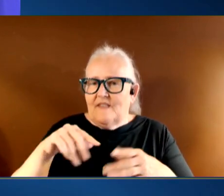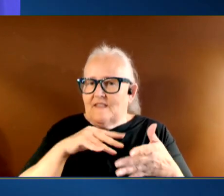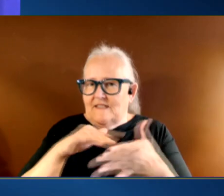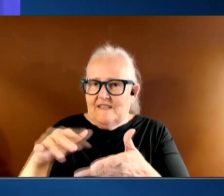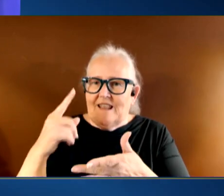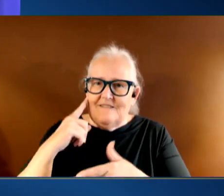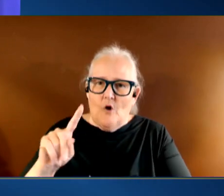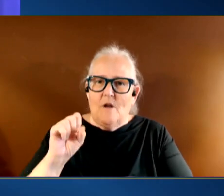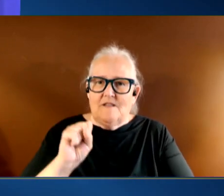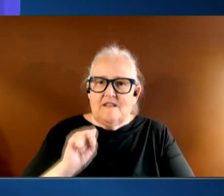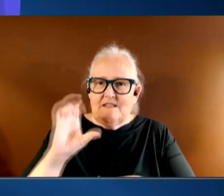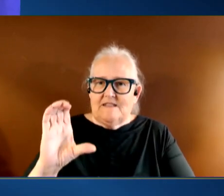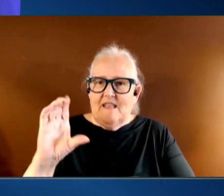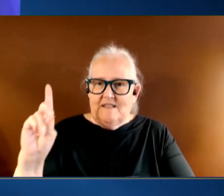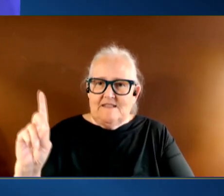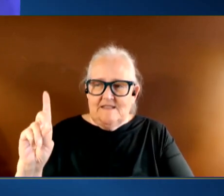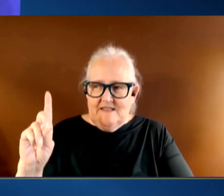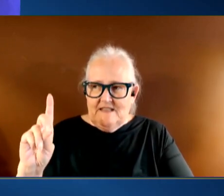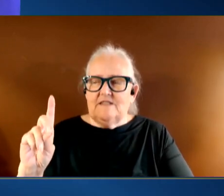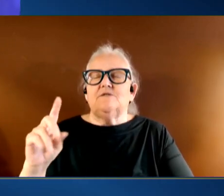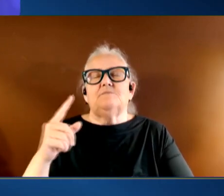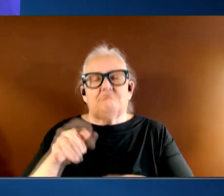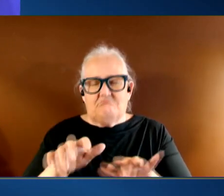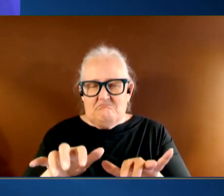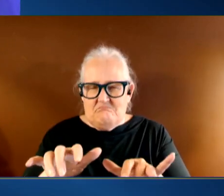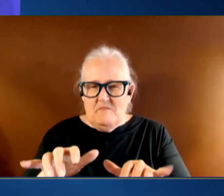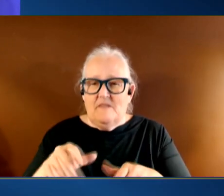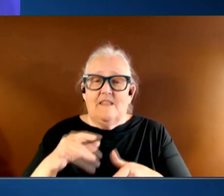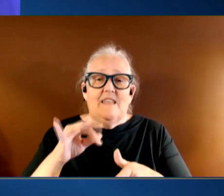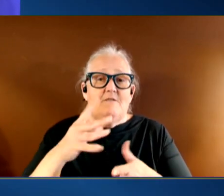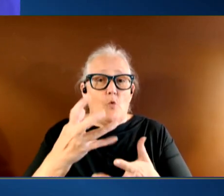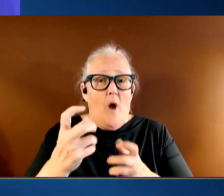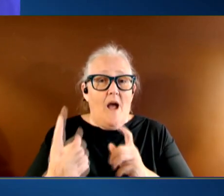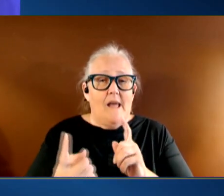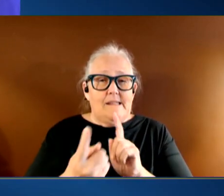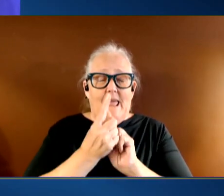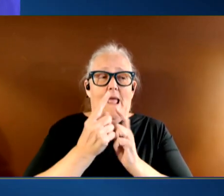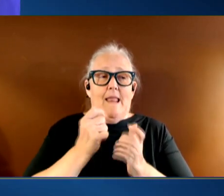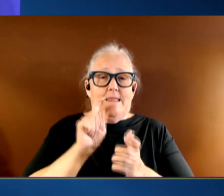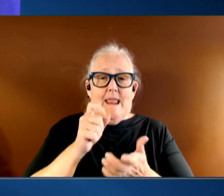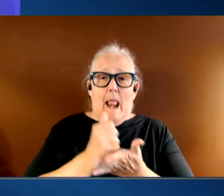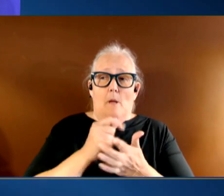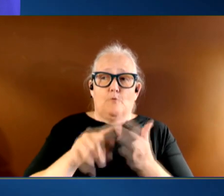be able to find it. I can help you if you want to approach me and you can't -- but please,